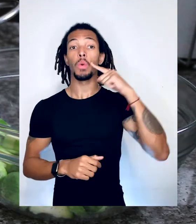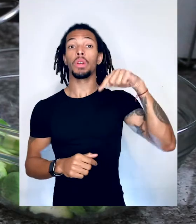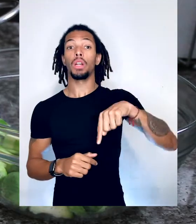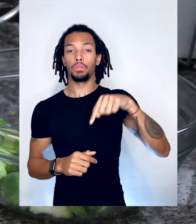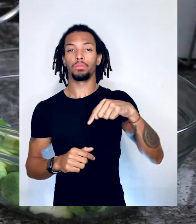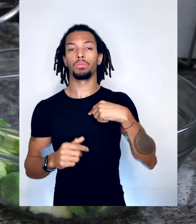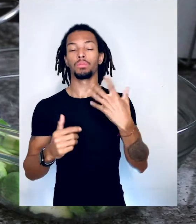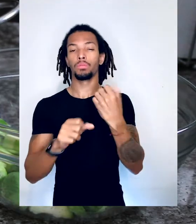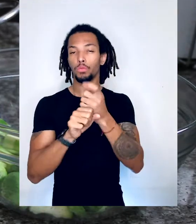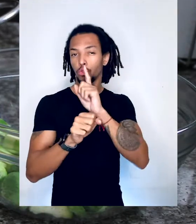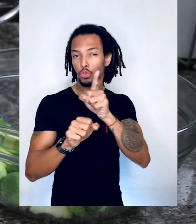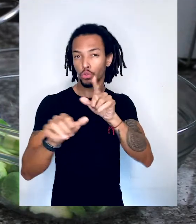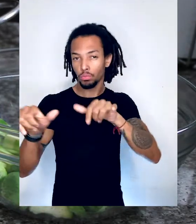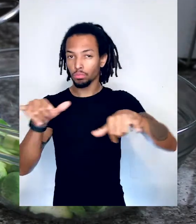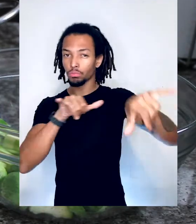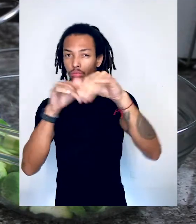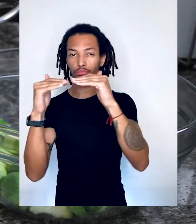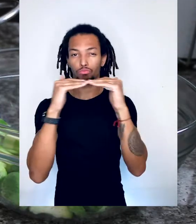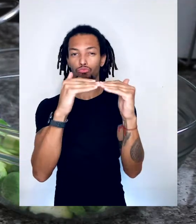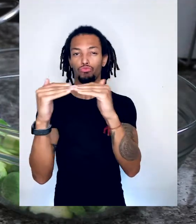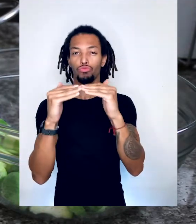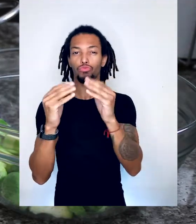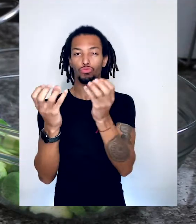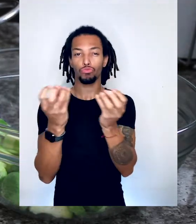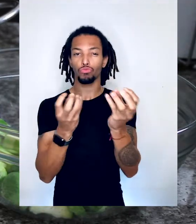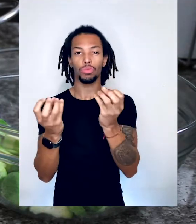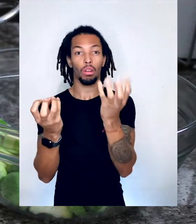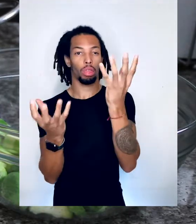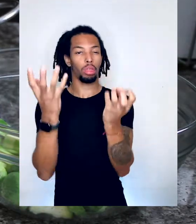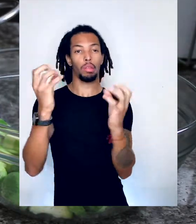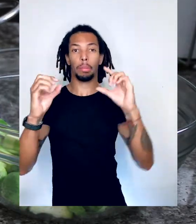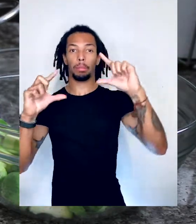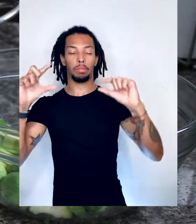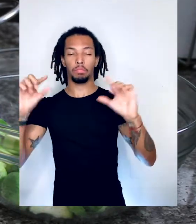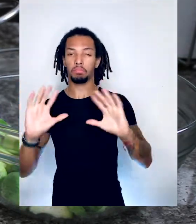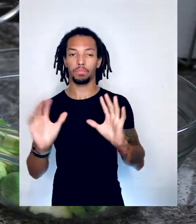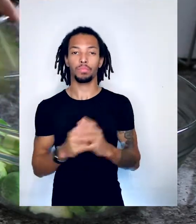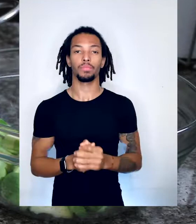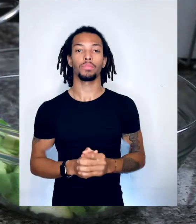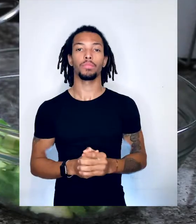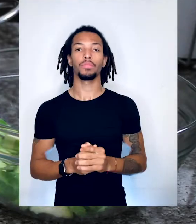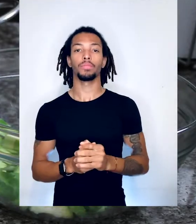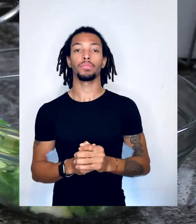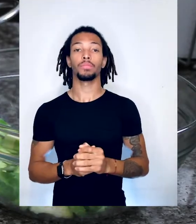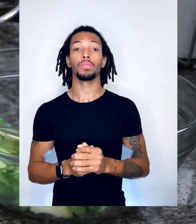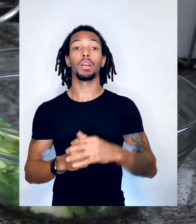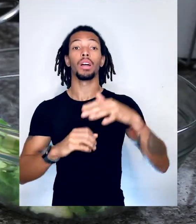to be of a uniform size. For the other two, it doesn't really matter. And the leaves are going to